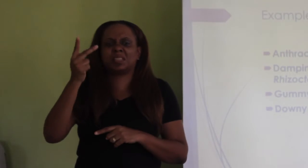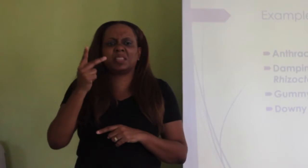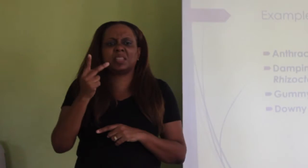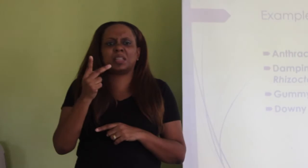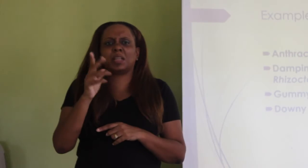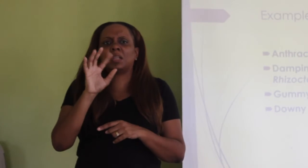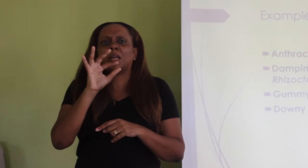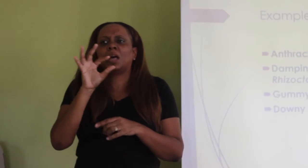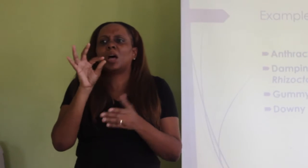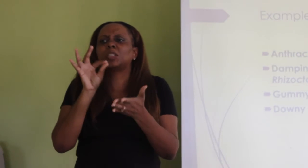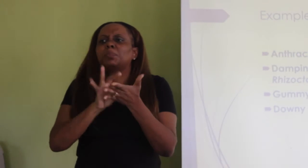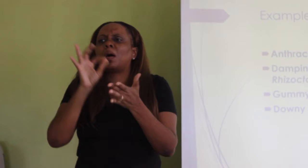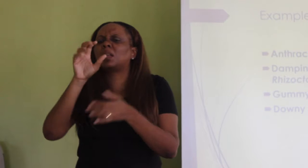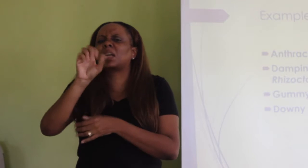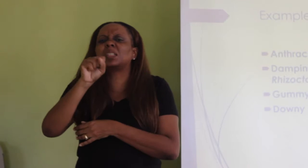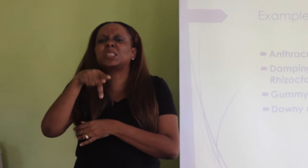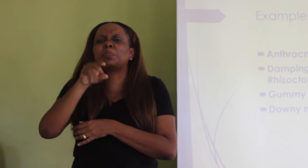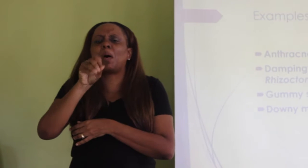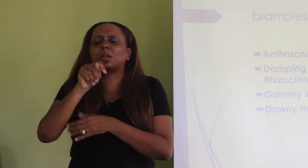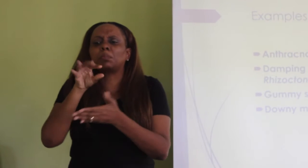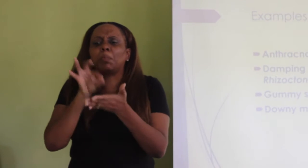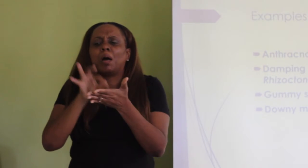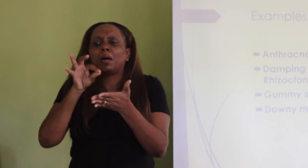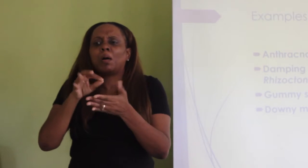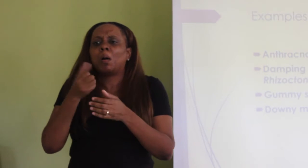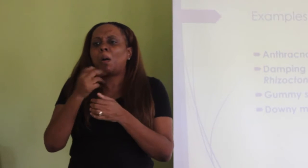peers you see them on piers as well and if you take the papa